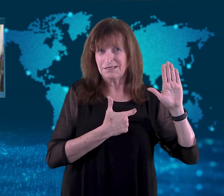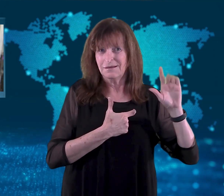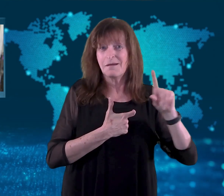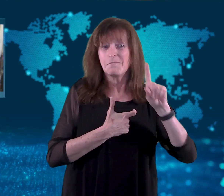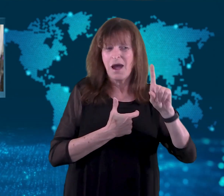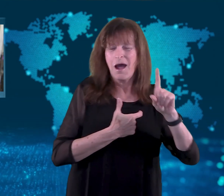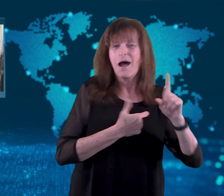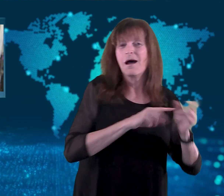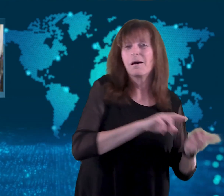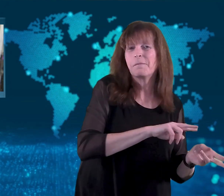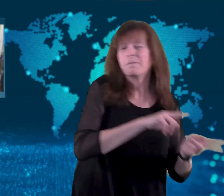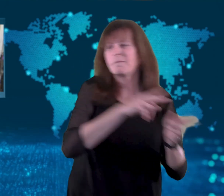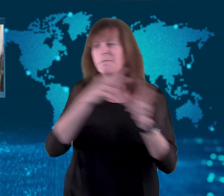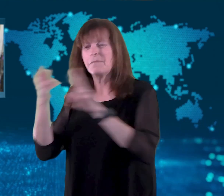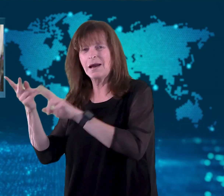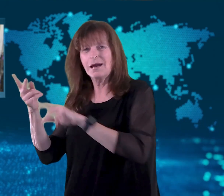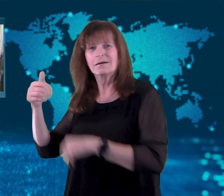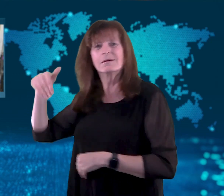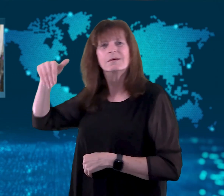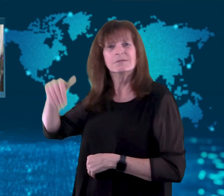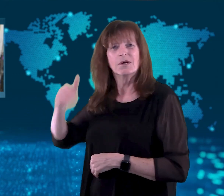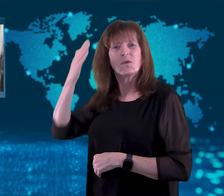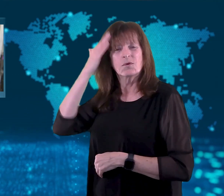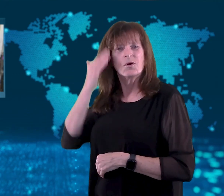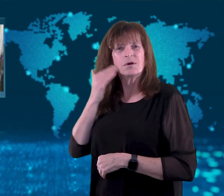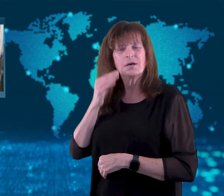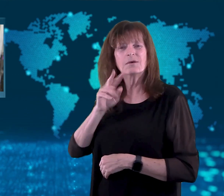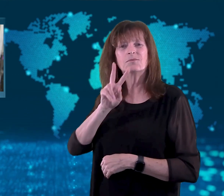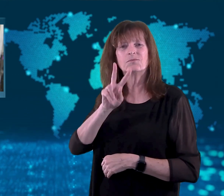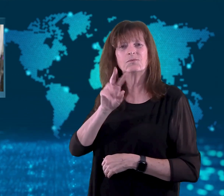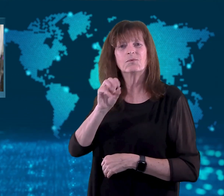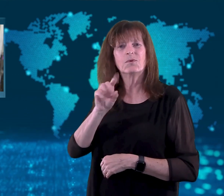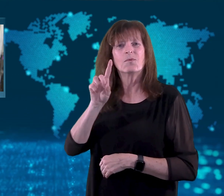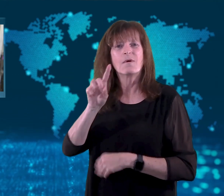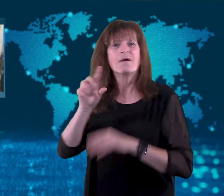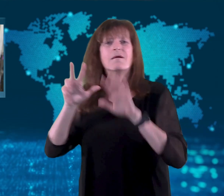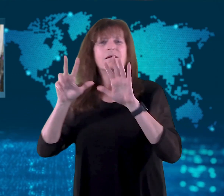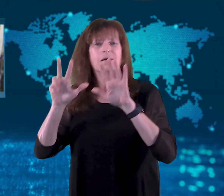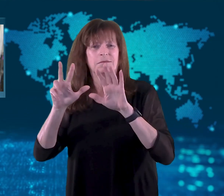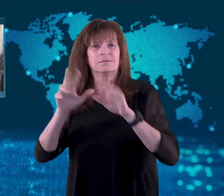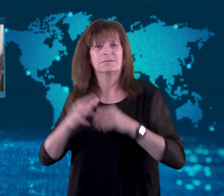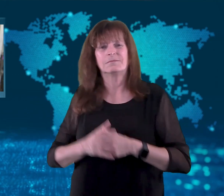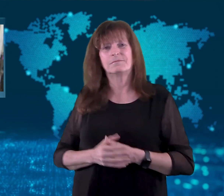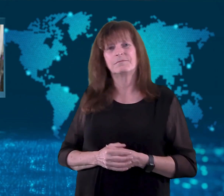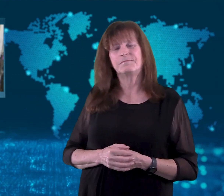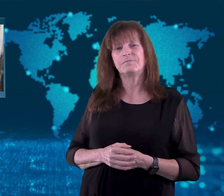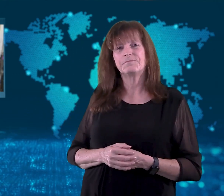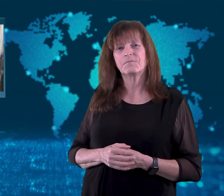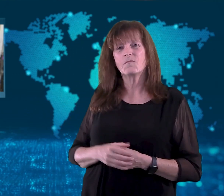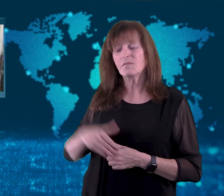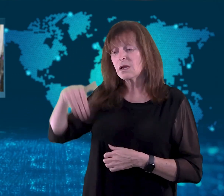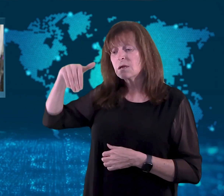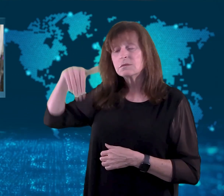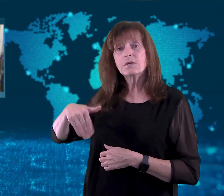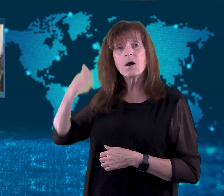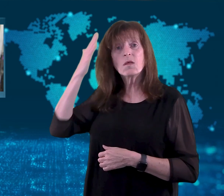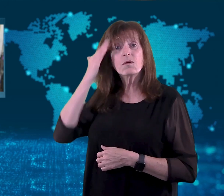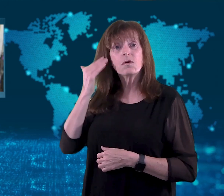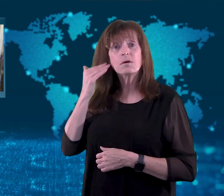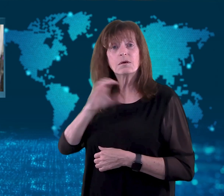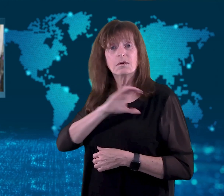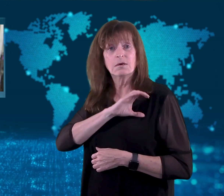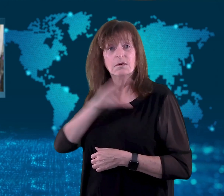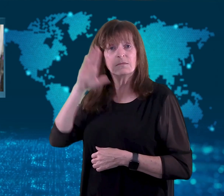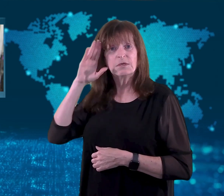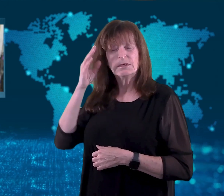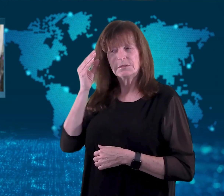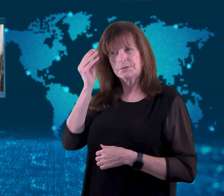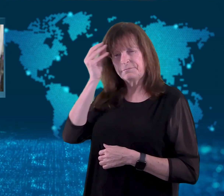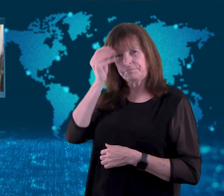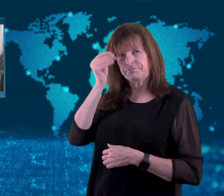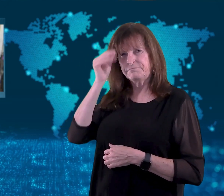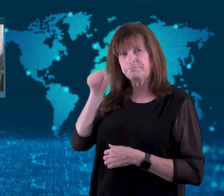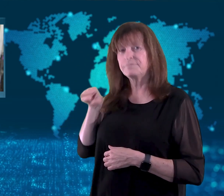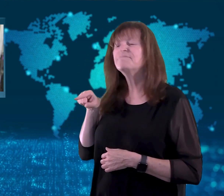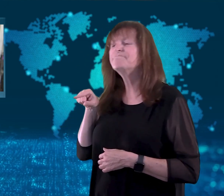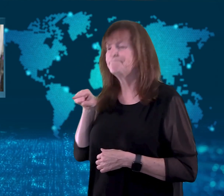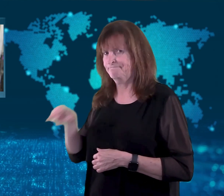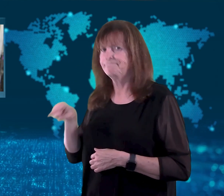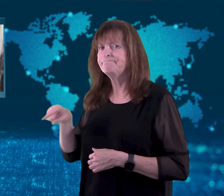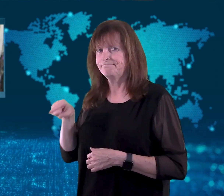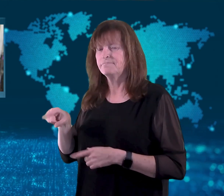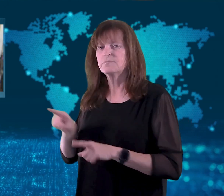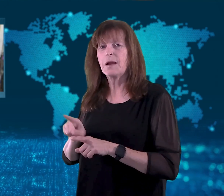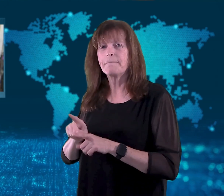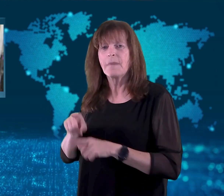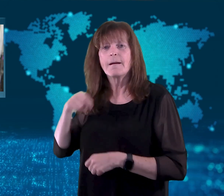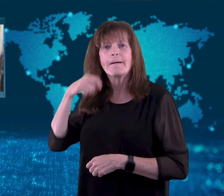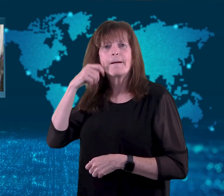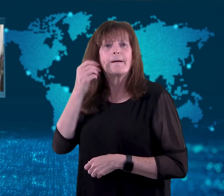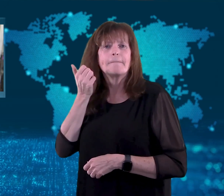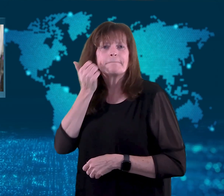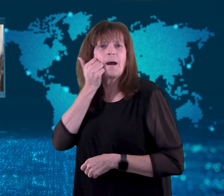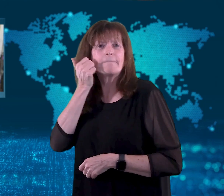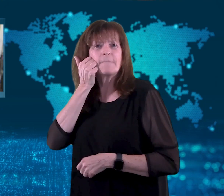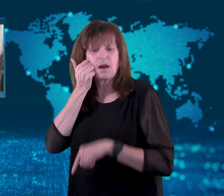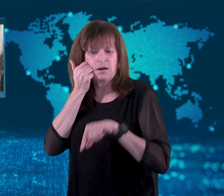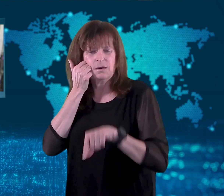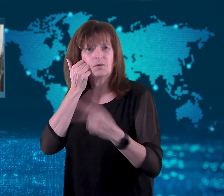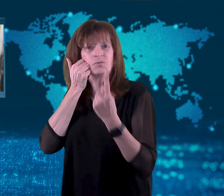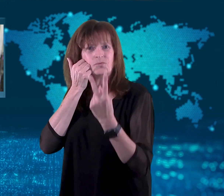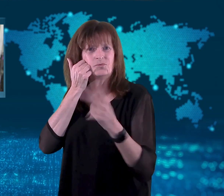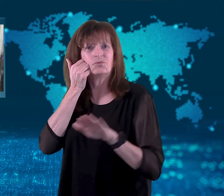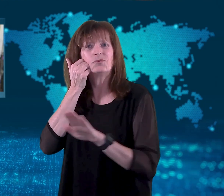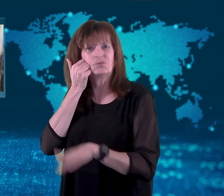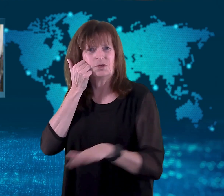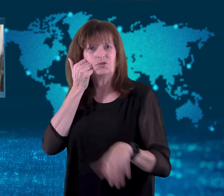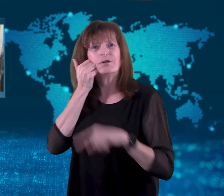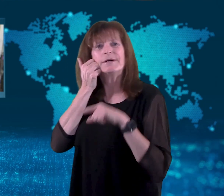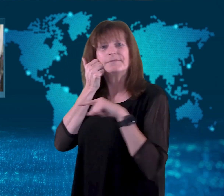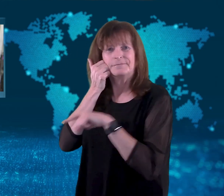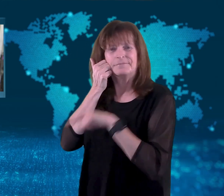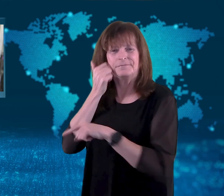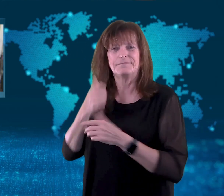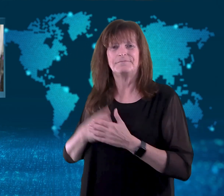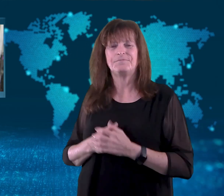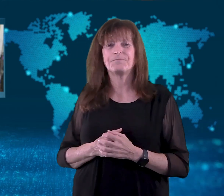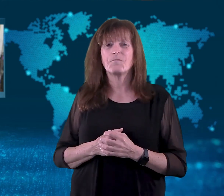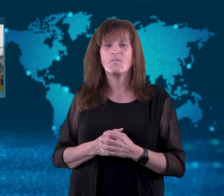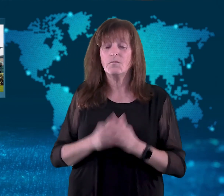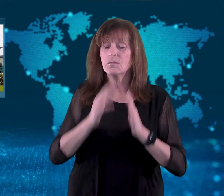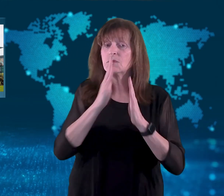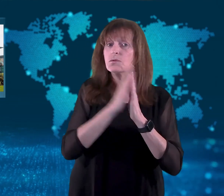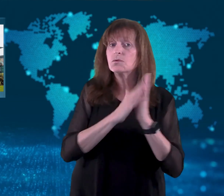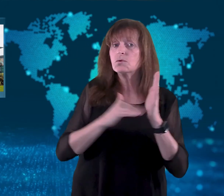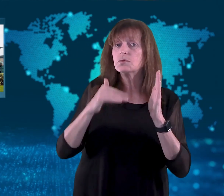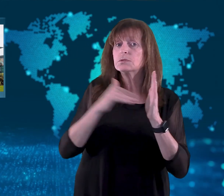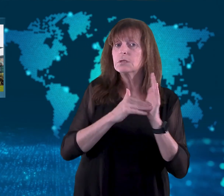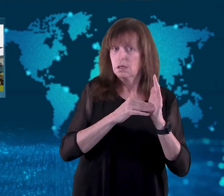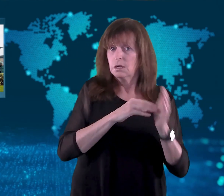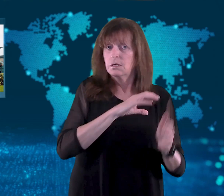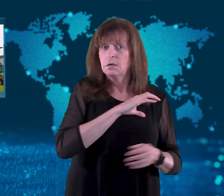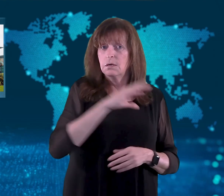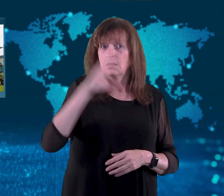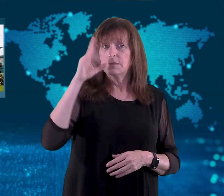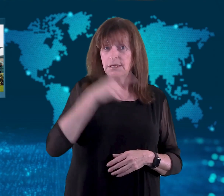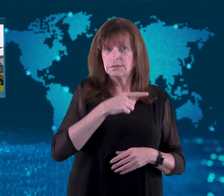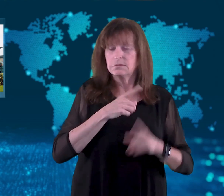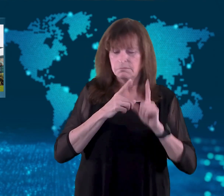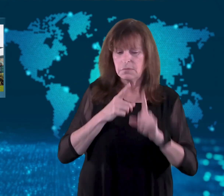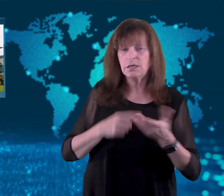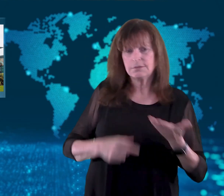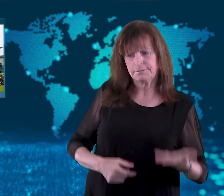South Korean police suspect that she may be the mother of the two victims.